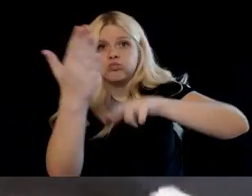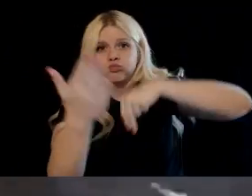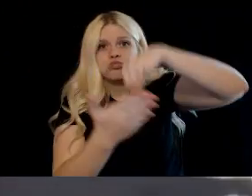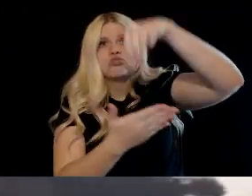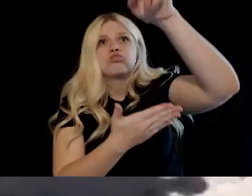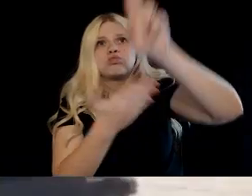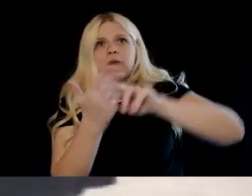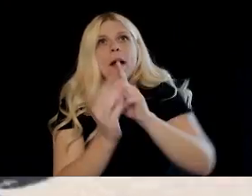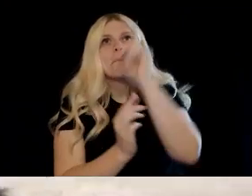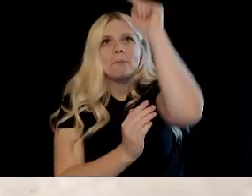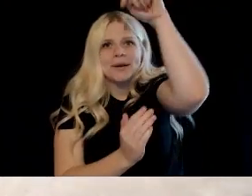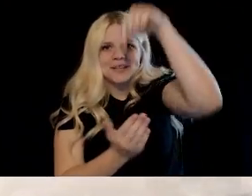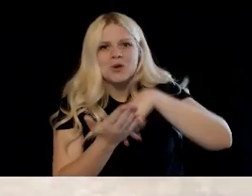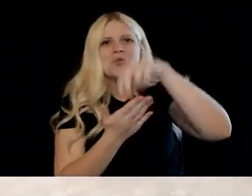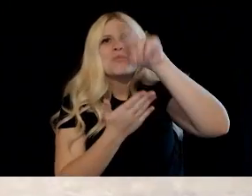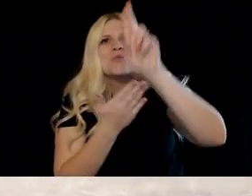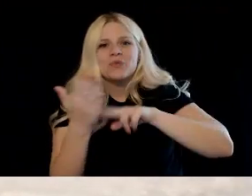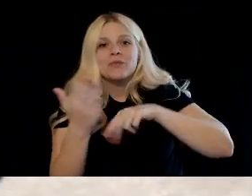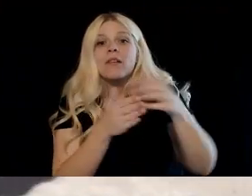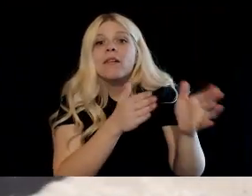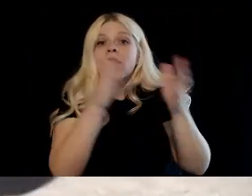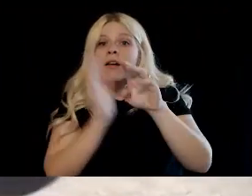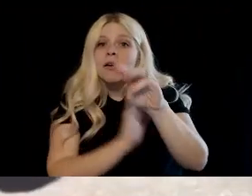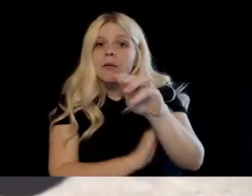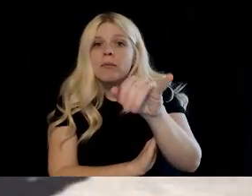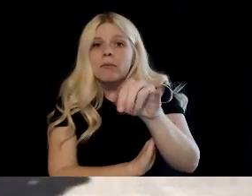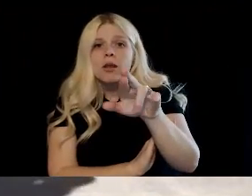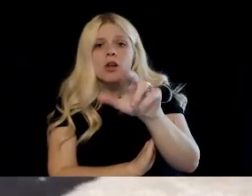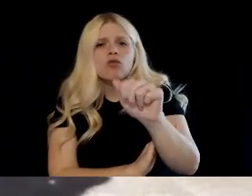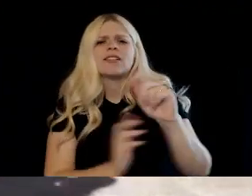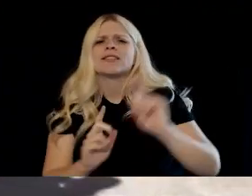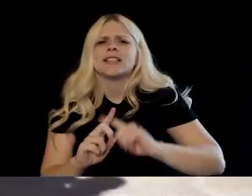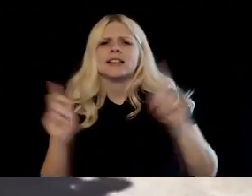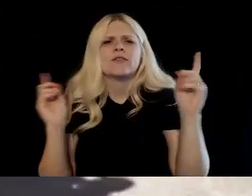Mira has a lot of flair in her painting, so she you there's a lot of